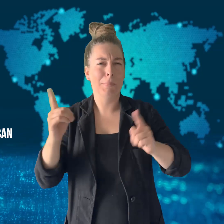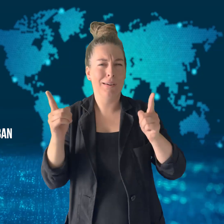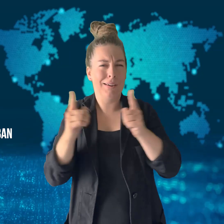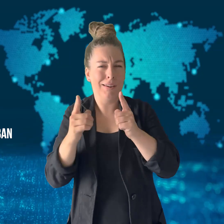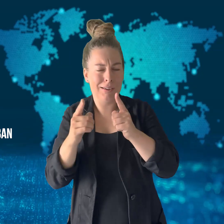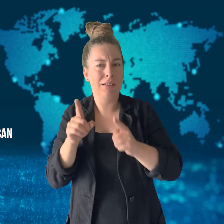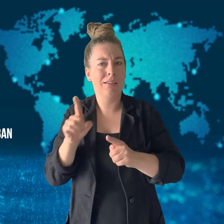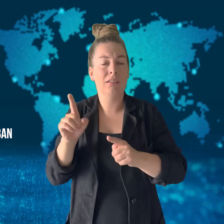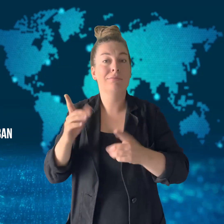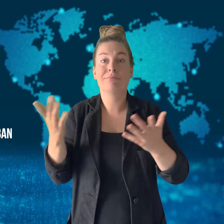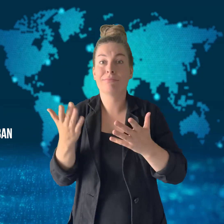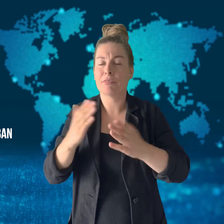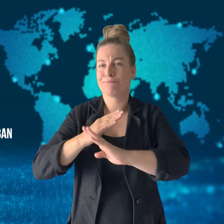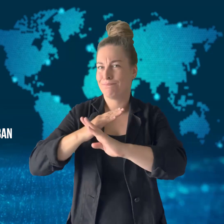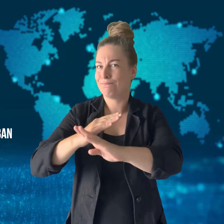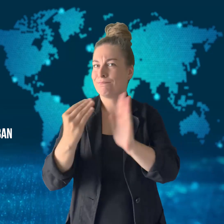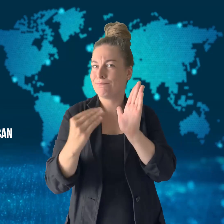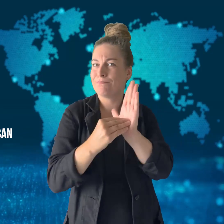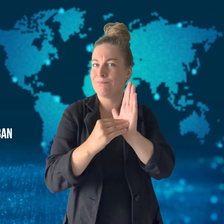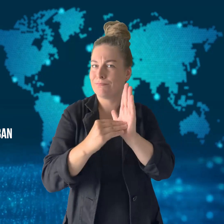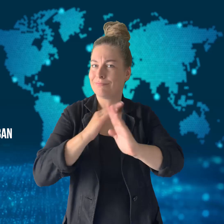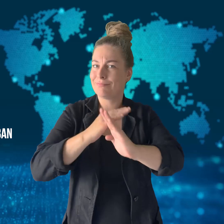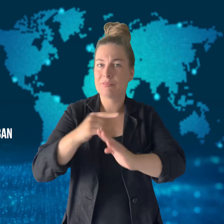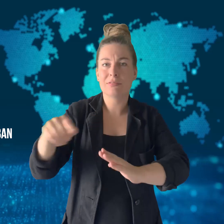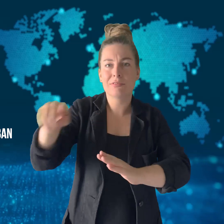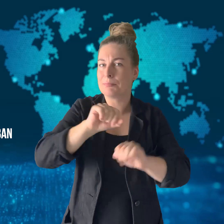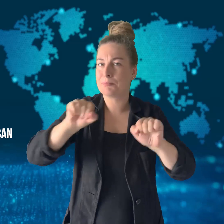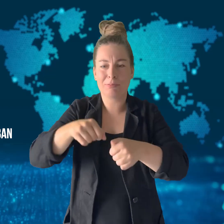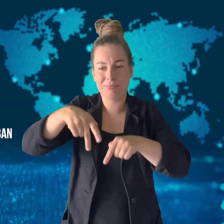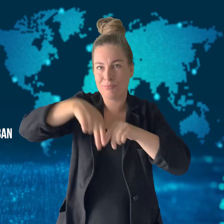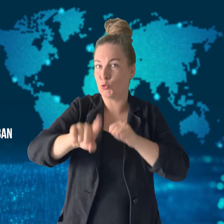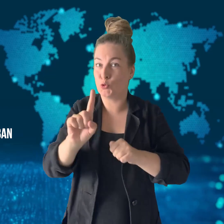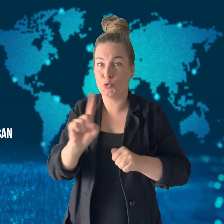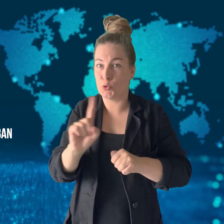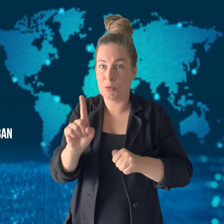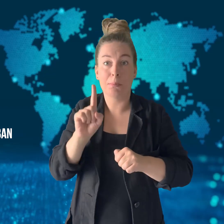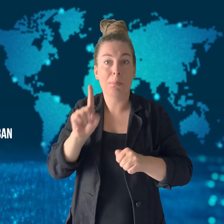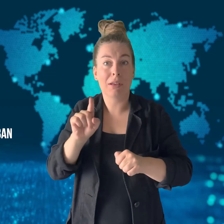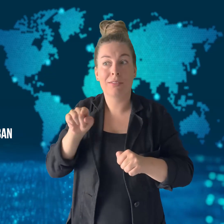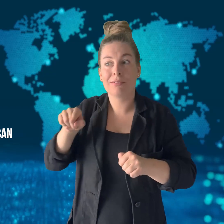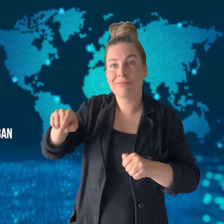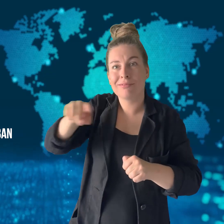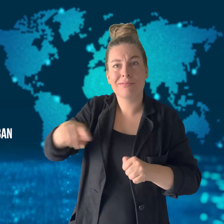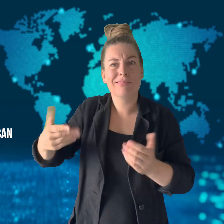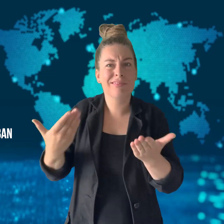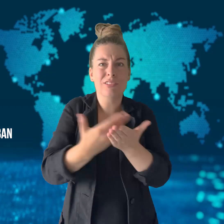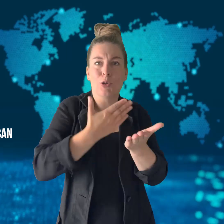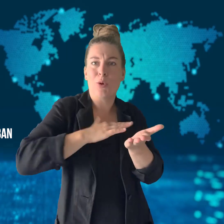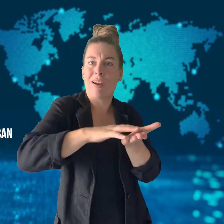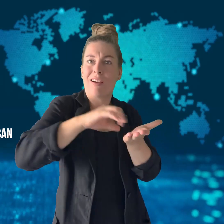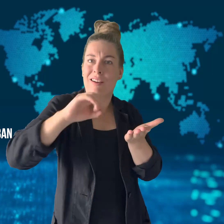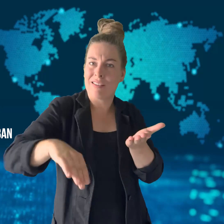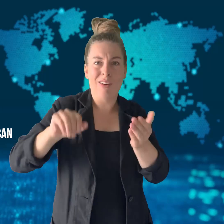There has been a ban on female genital mutilation despite